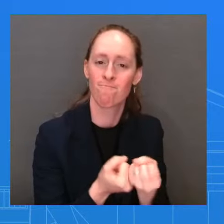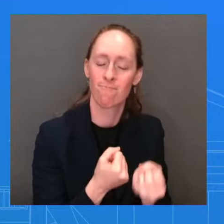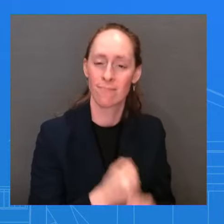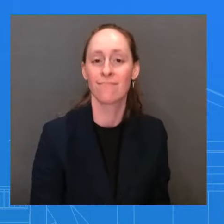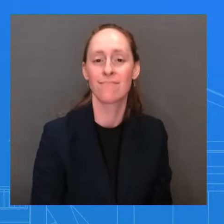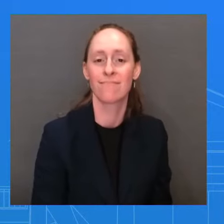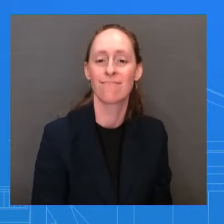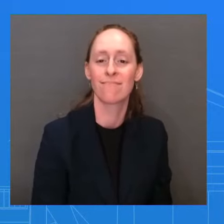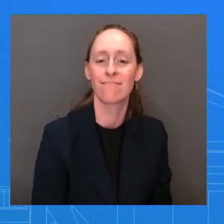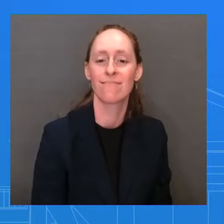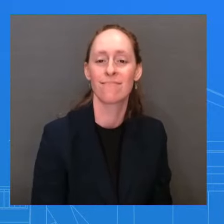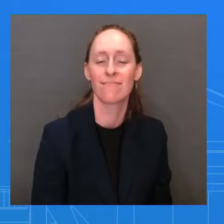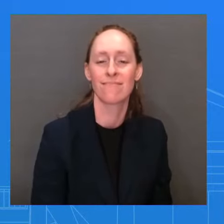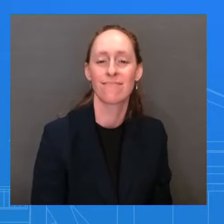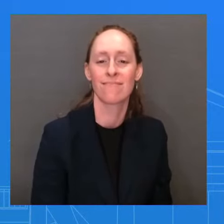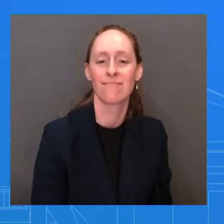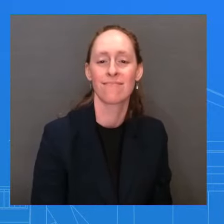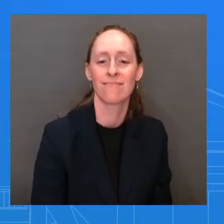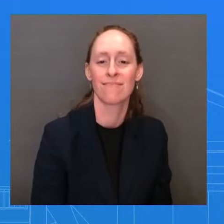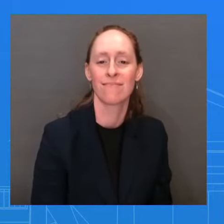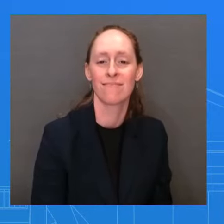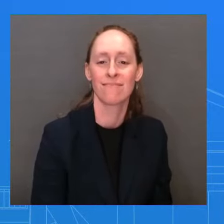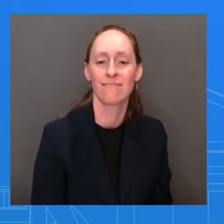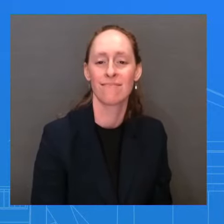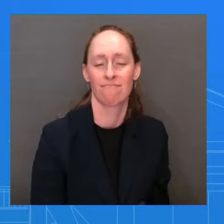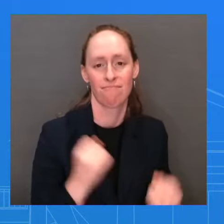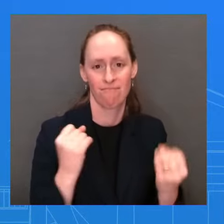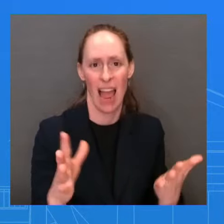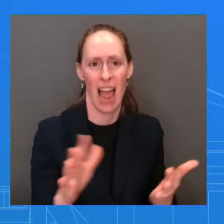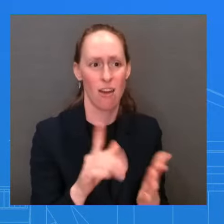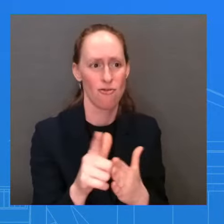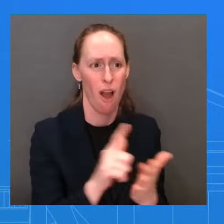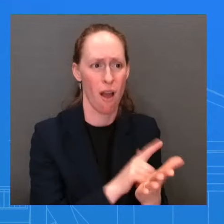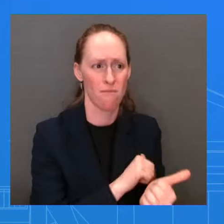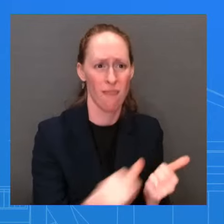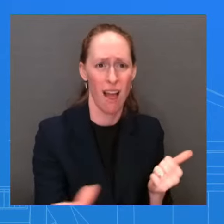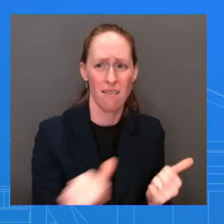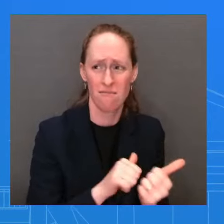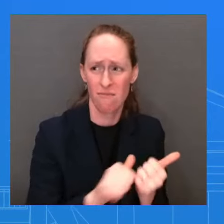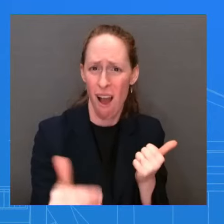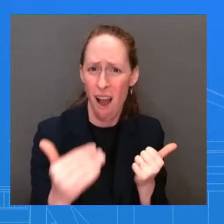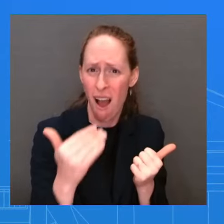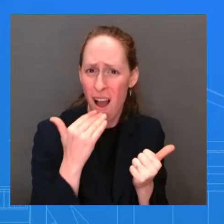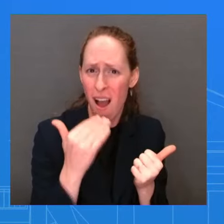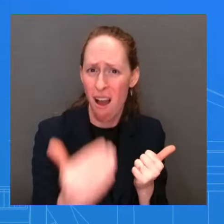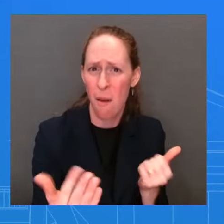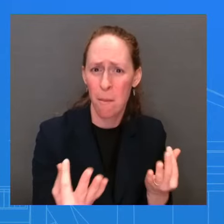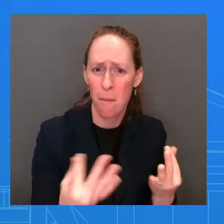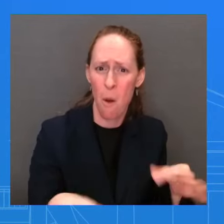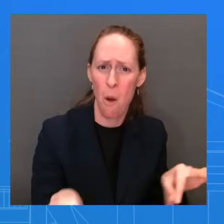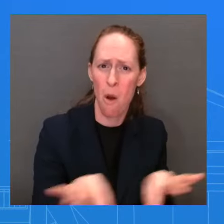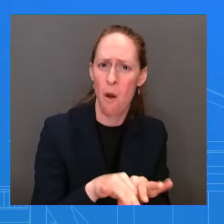that have gone through, has -- how that has en- -- been able -- enabled him to build an economy from the bottom up, middle out.